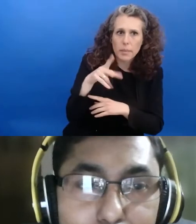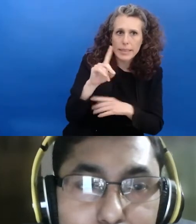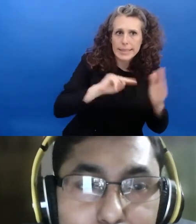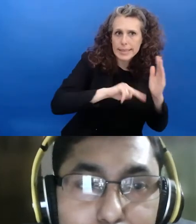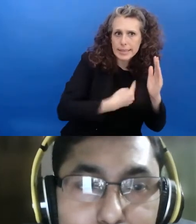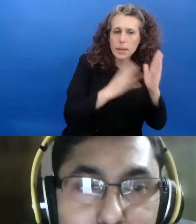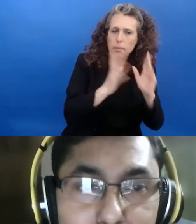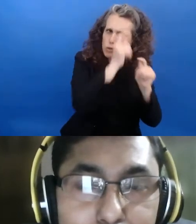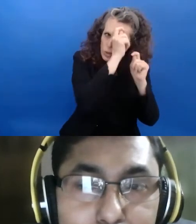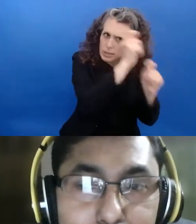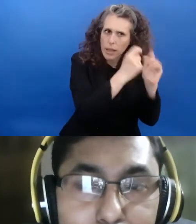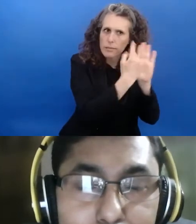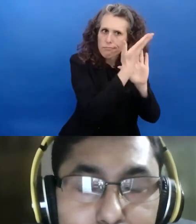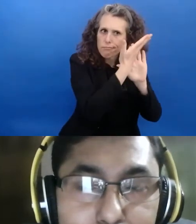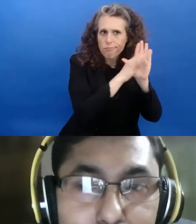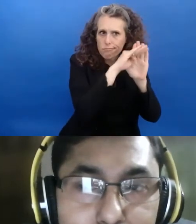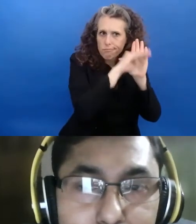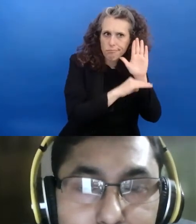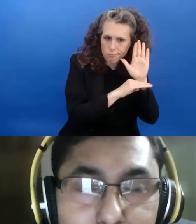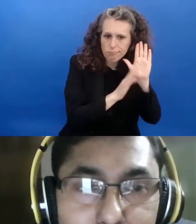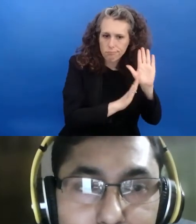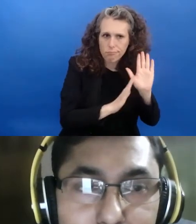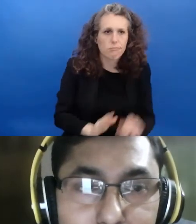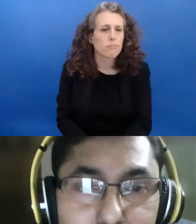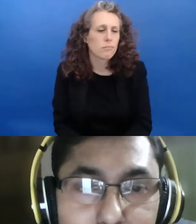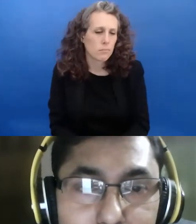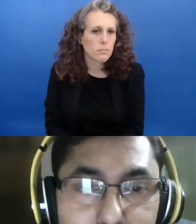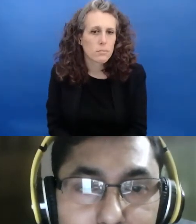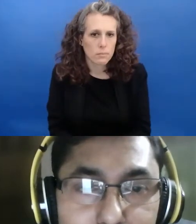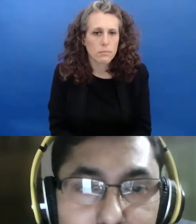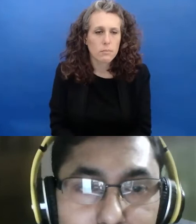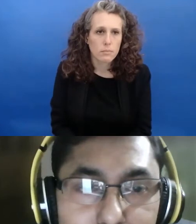and we want to make sure that the delivery of the sustainable development goals